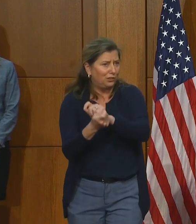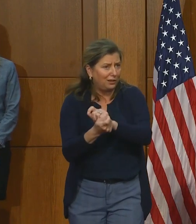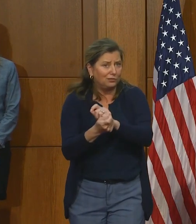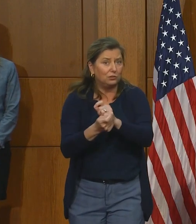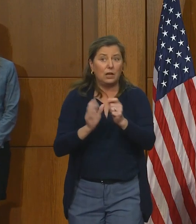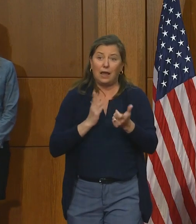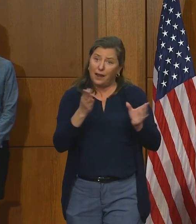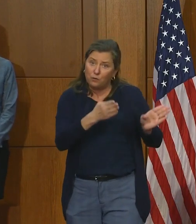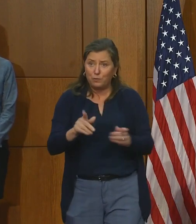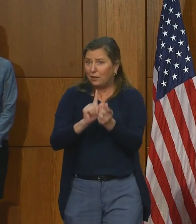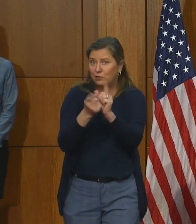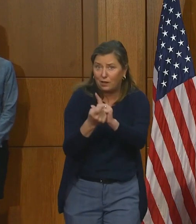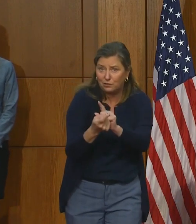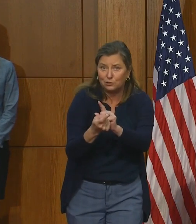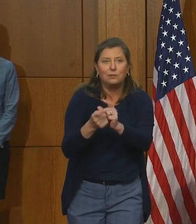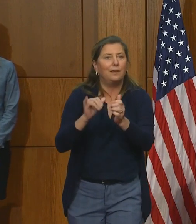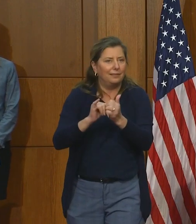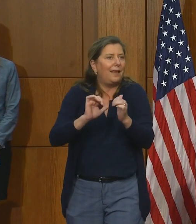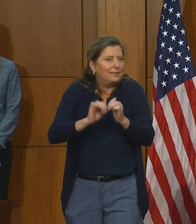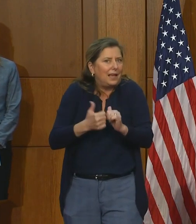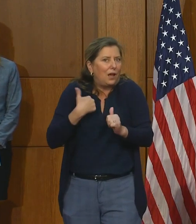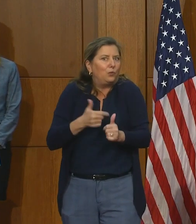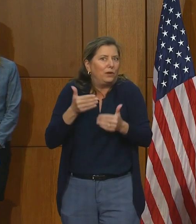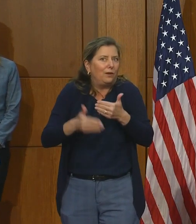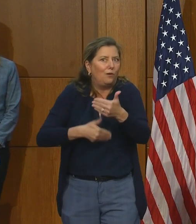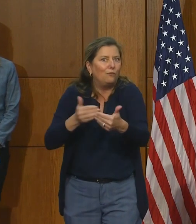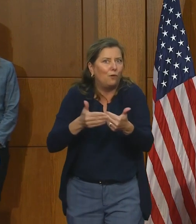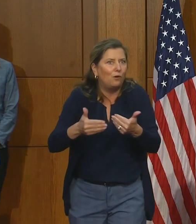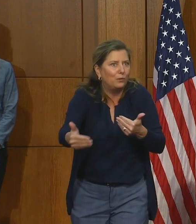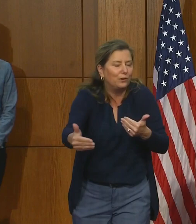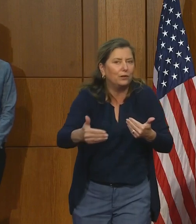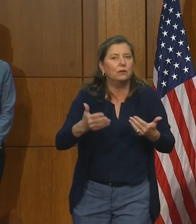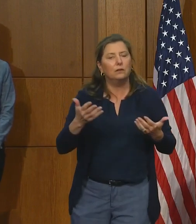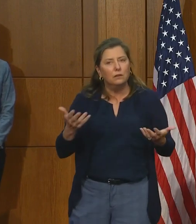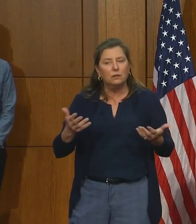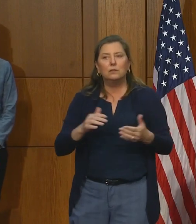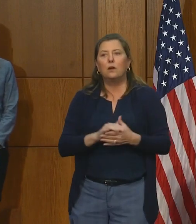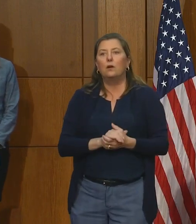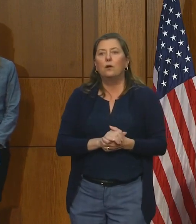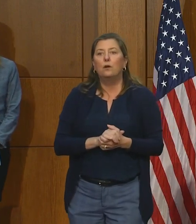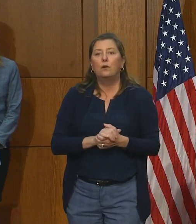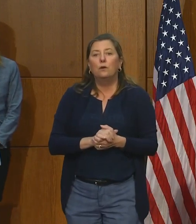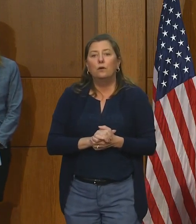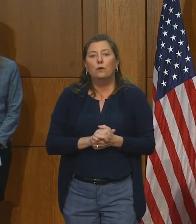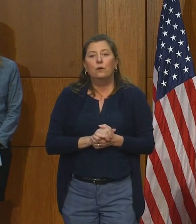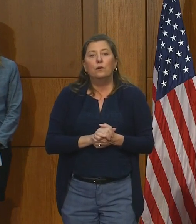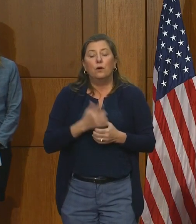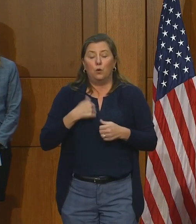REASSESSED WITH HAPPY. ABOUT WAIT WE CHANGE DR AND CHANGE